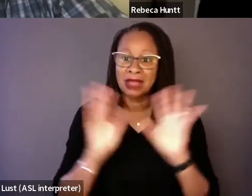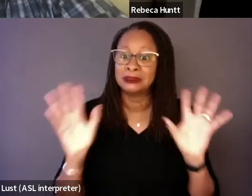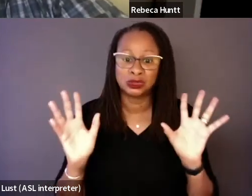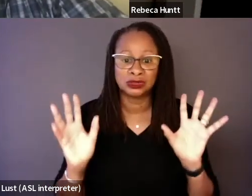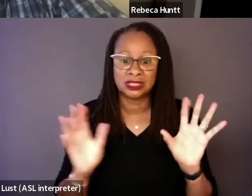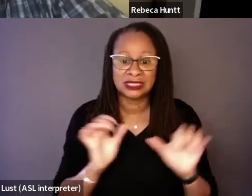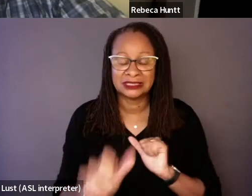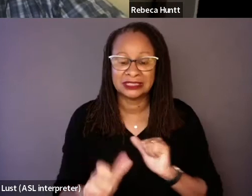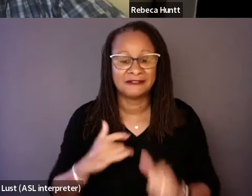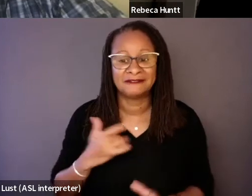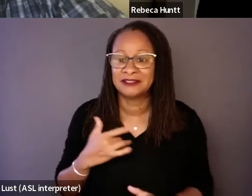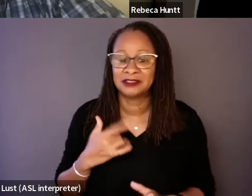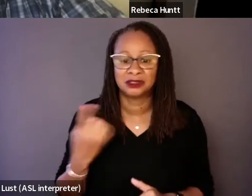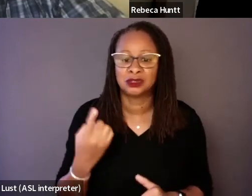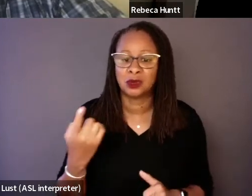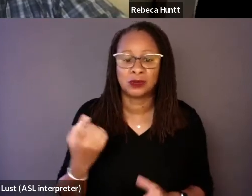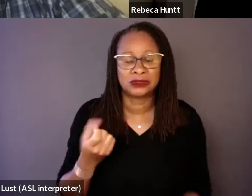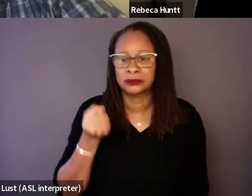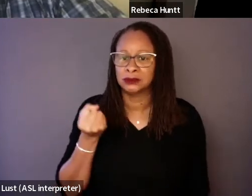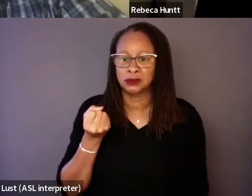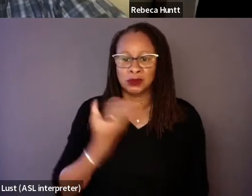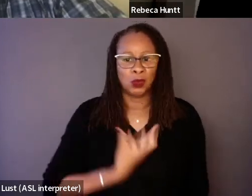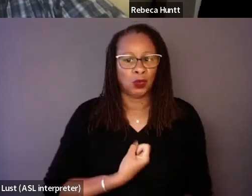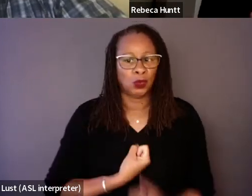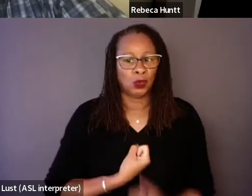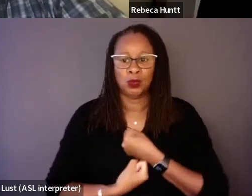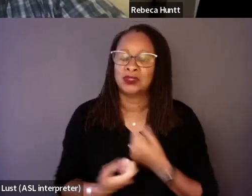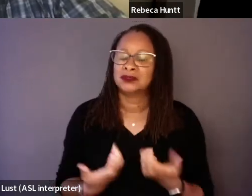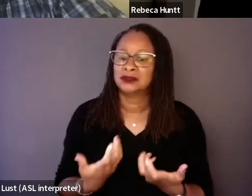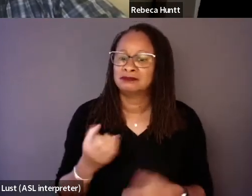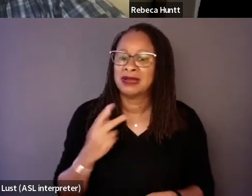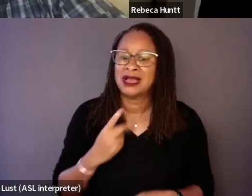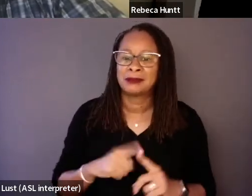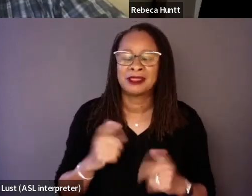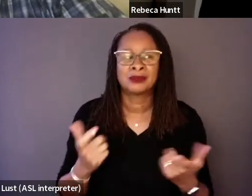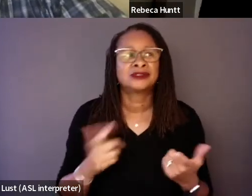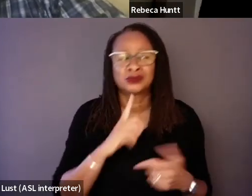I still feel like there's always hesitations. However, there was a larger purpose and there was a goal to be met.